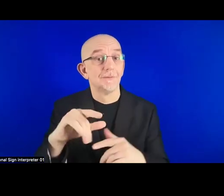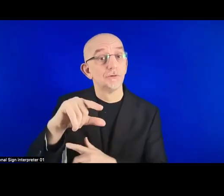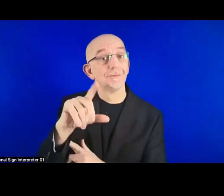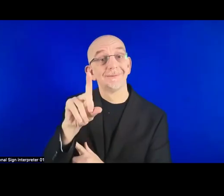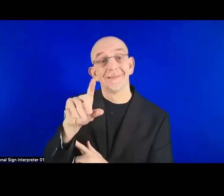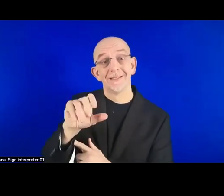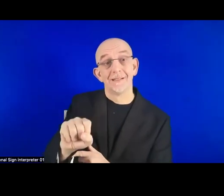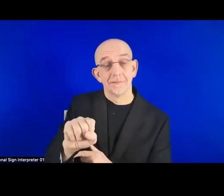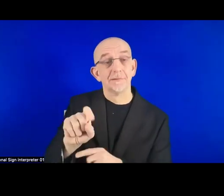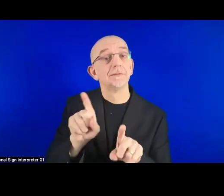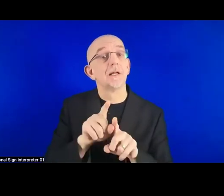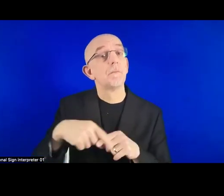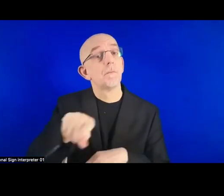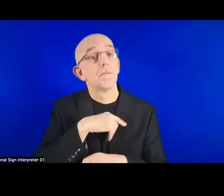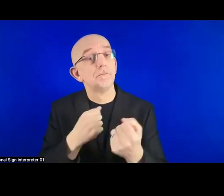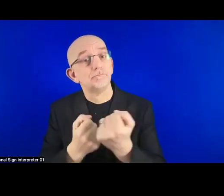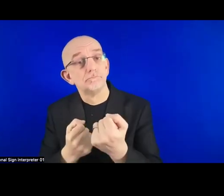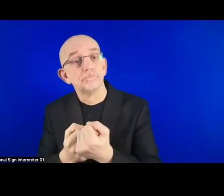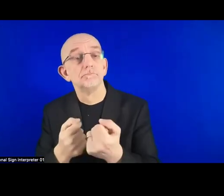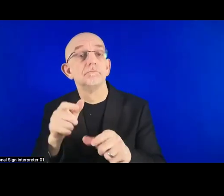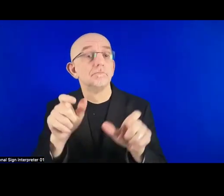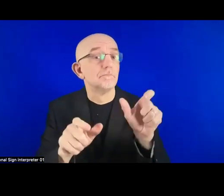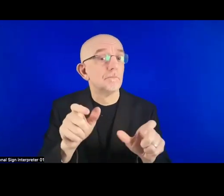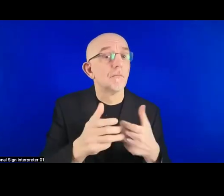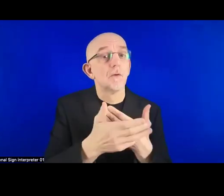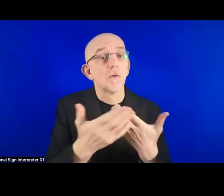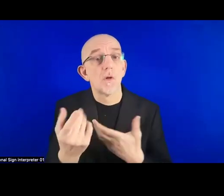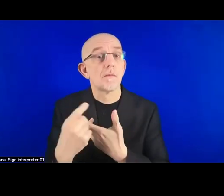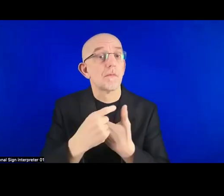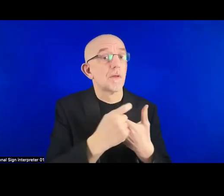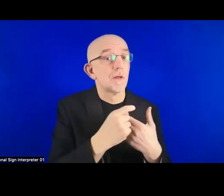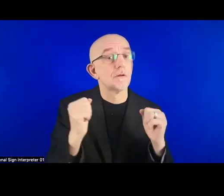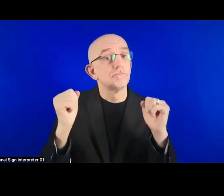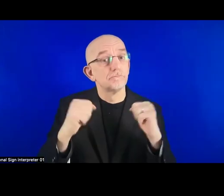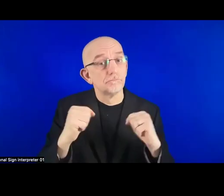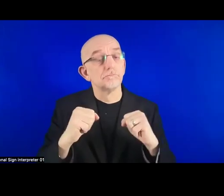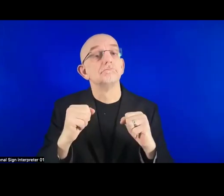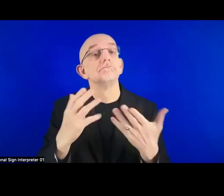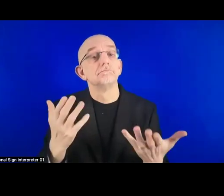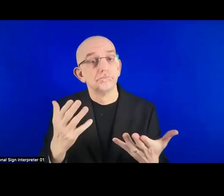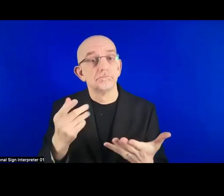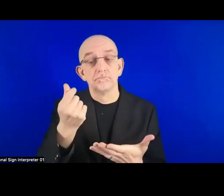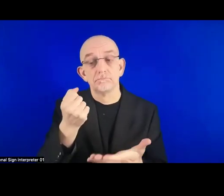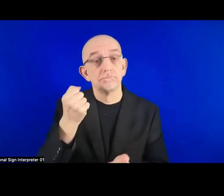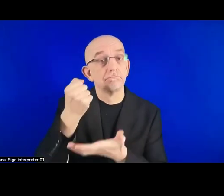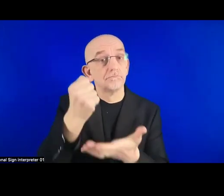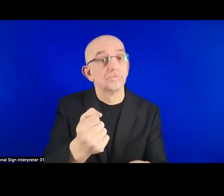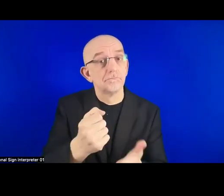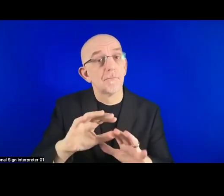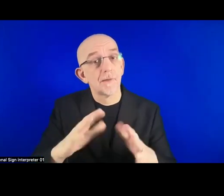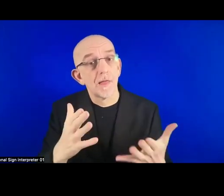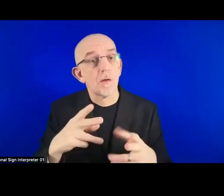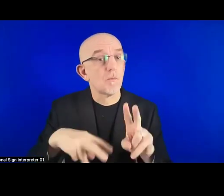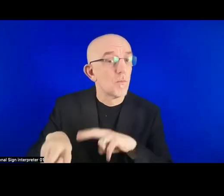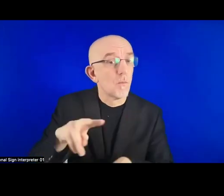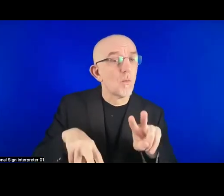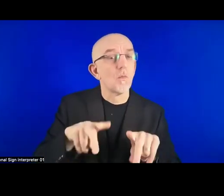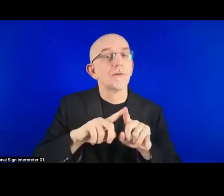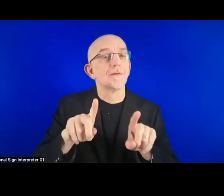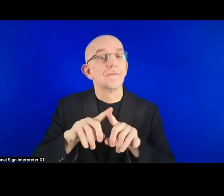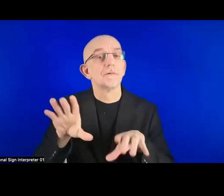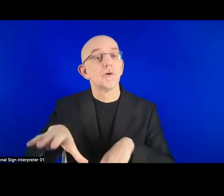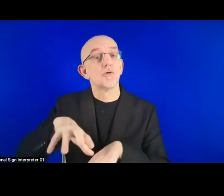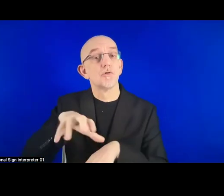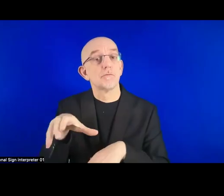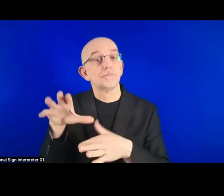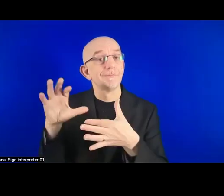but also other treaty bodies like the CEDAW committee or the Convention on the